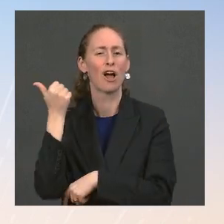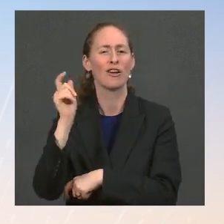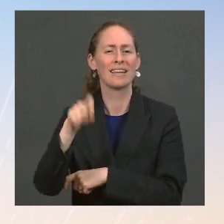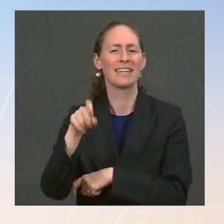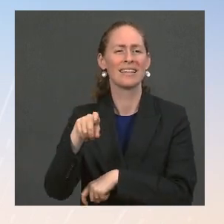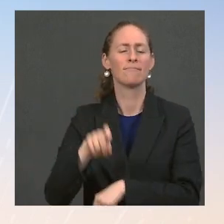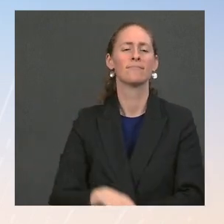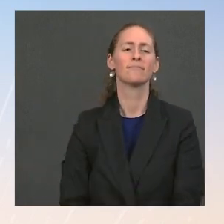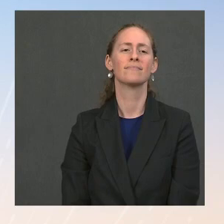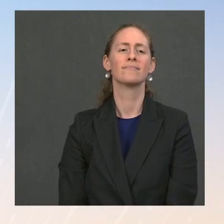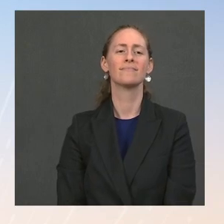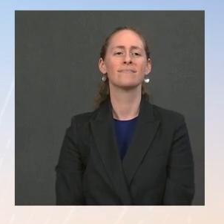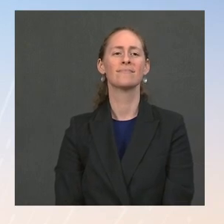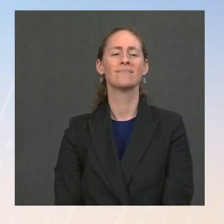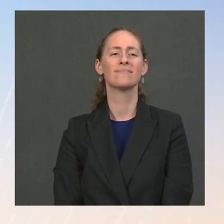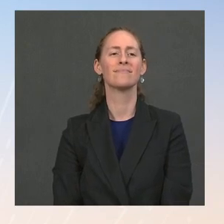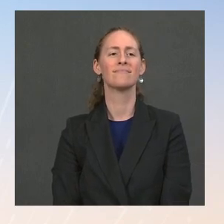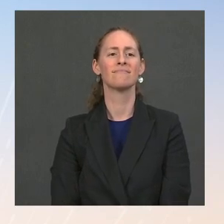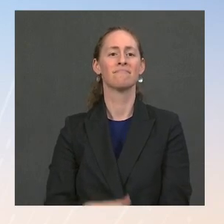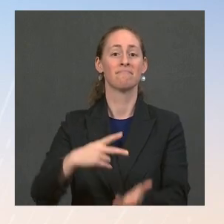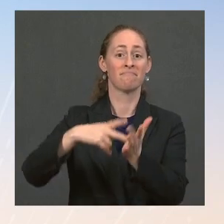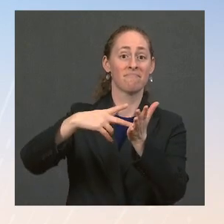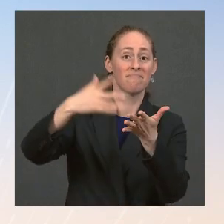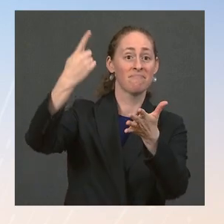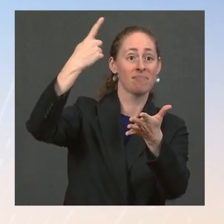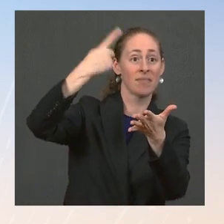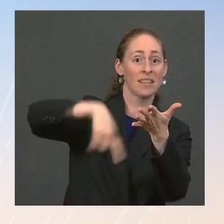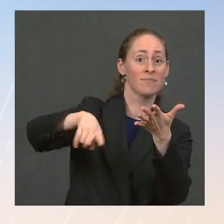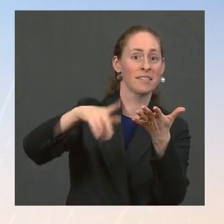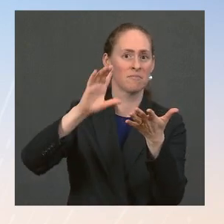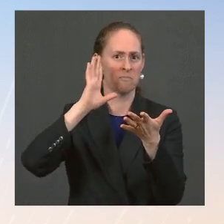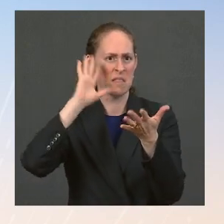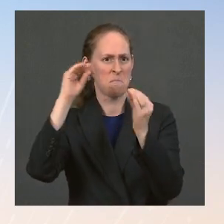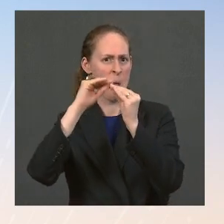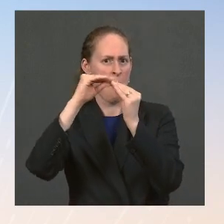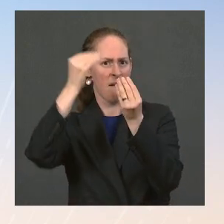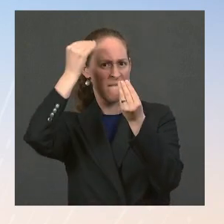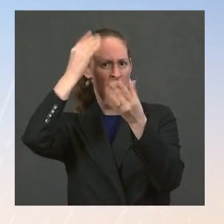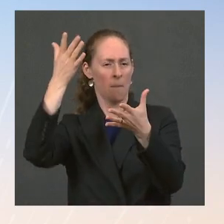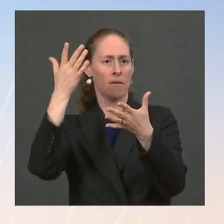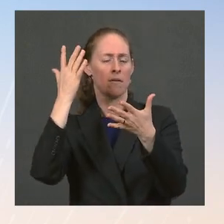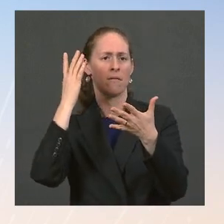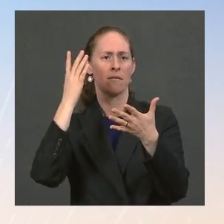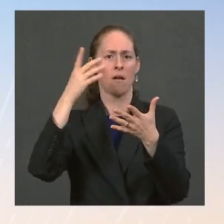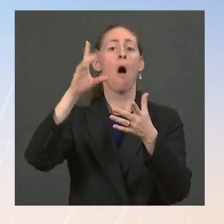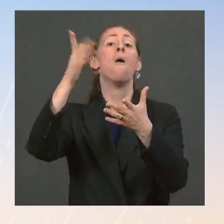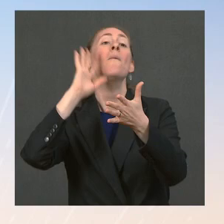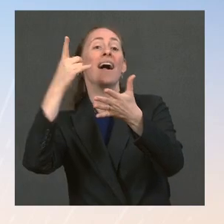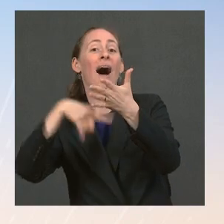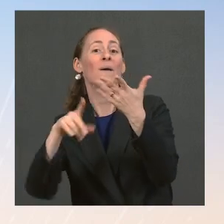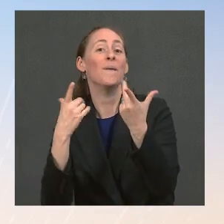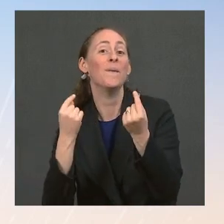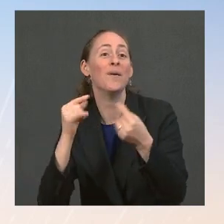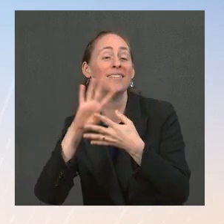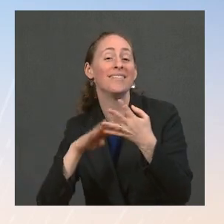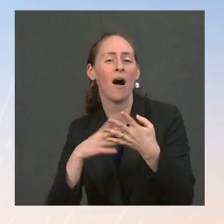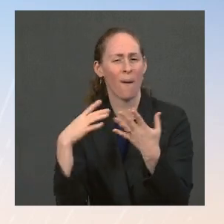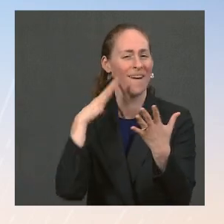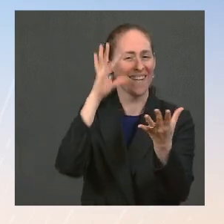We will have one, I promise, in the later days of this weekend. And we'll provide that to all of you as soon as we have it. And, last item, I know we talk about serious things in here,